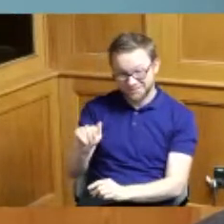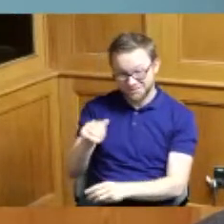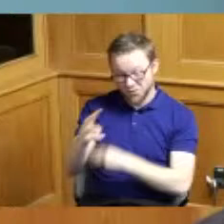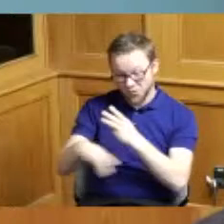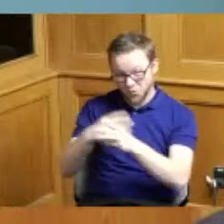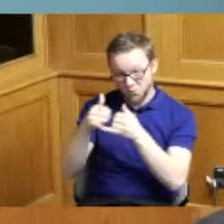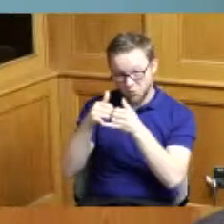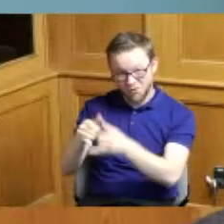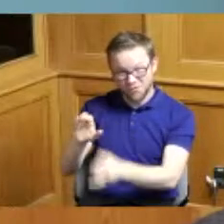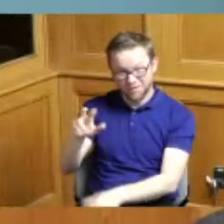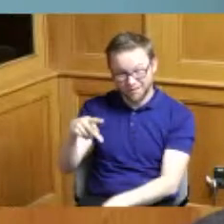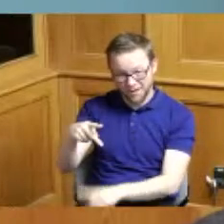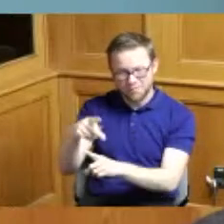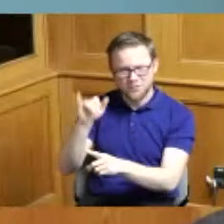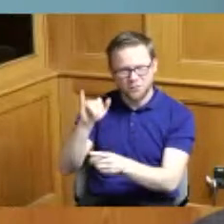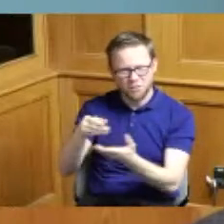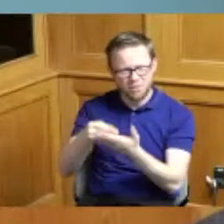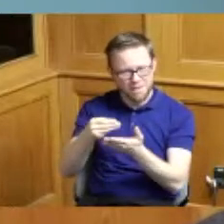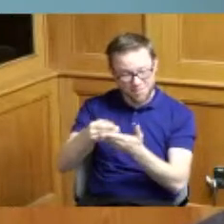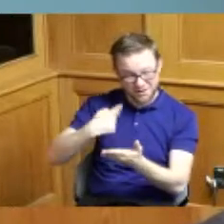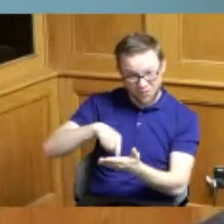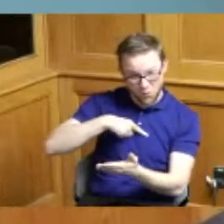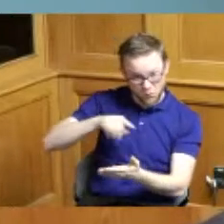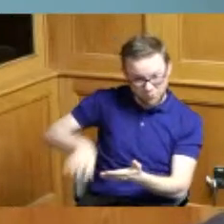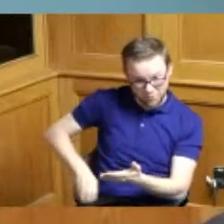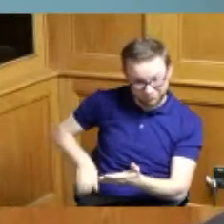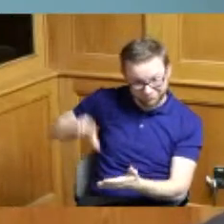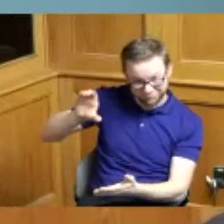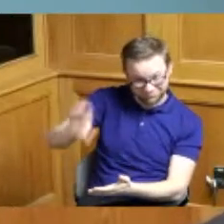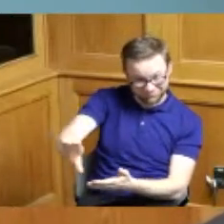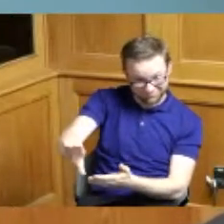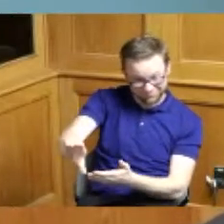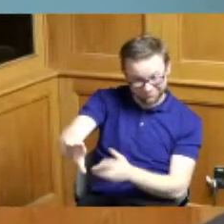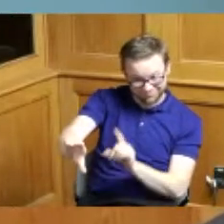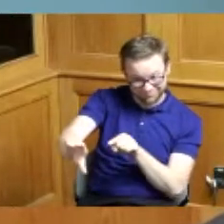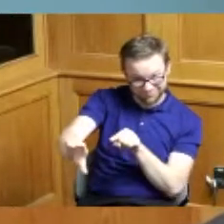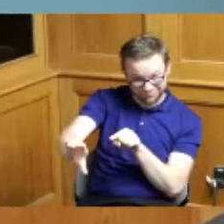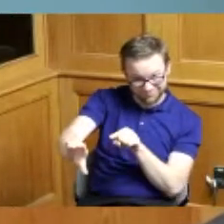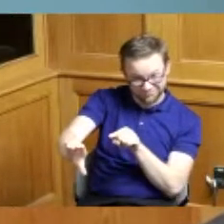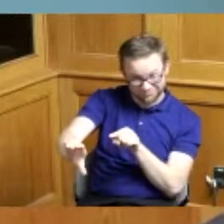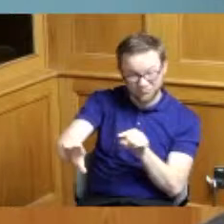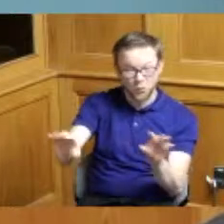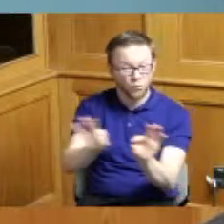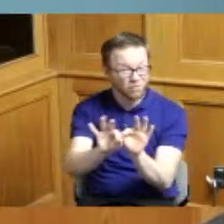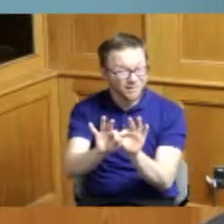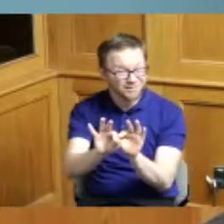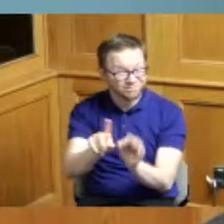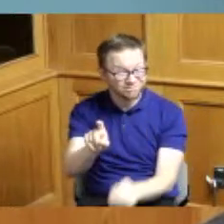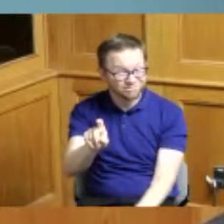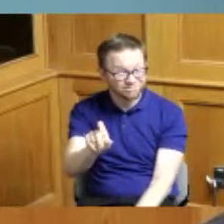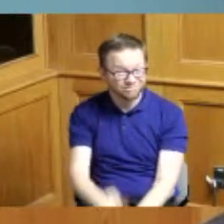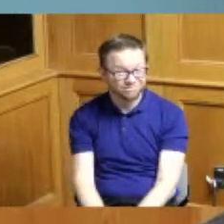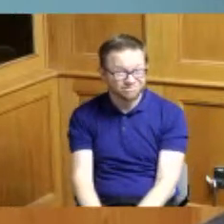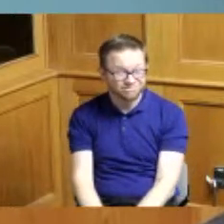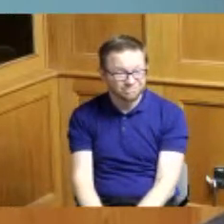the financial investment that we would have to make is it worth making I came up with yes